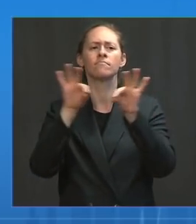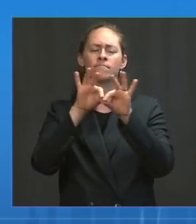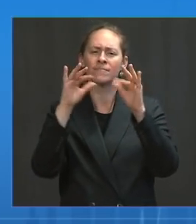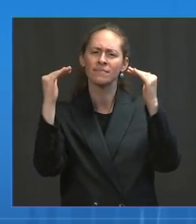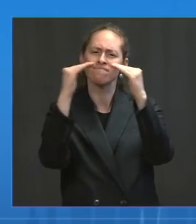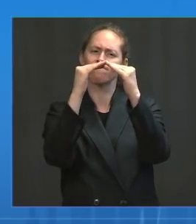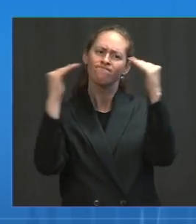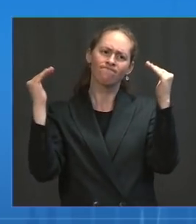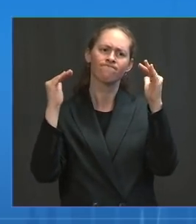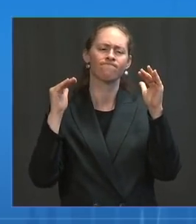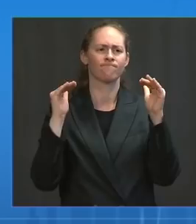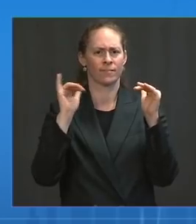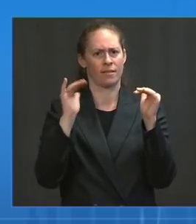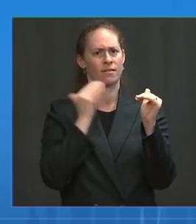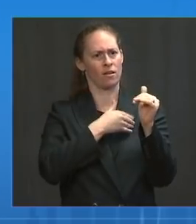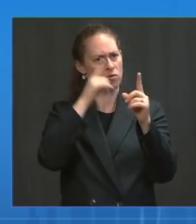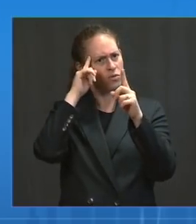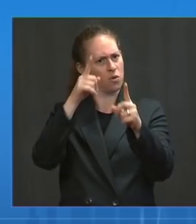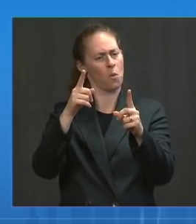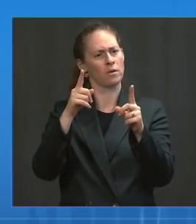because every person in every community matters.